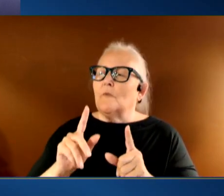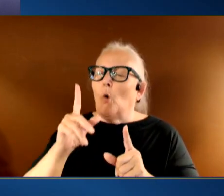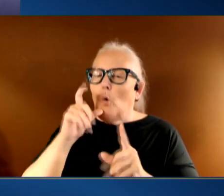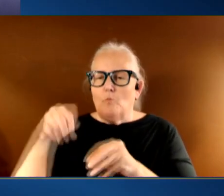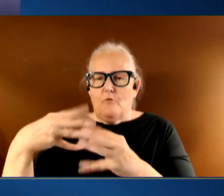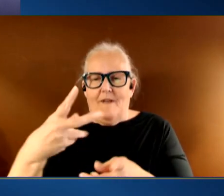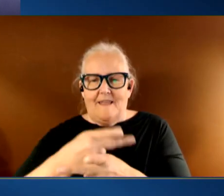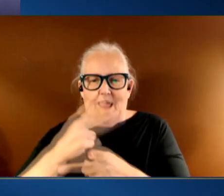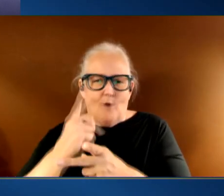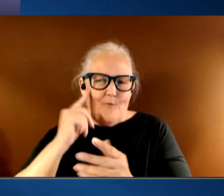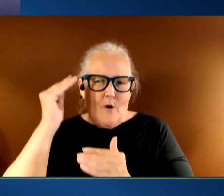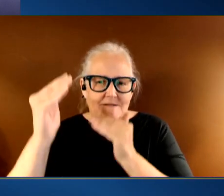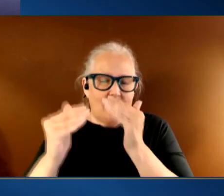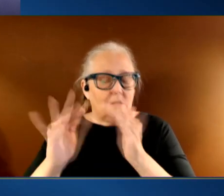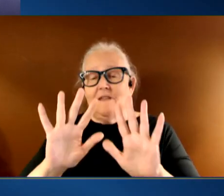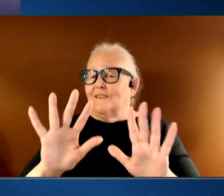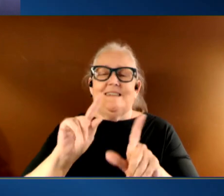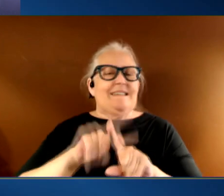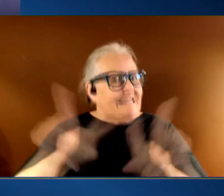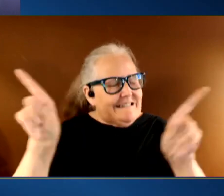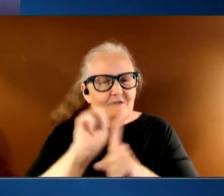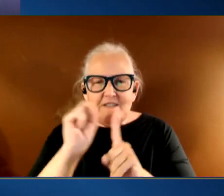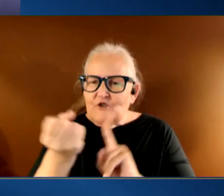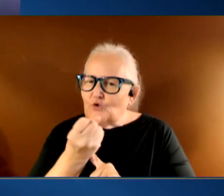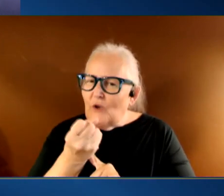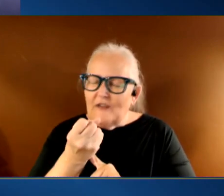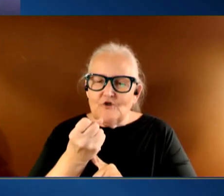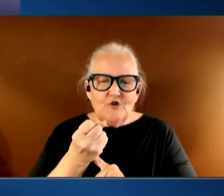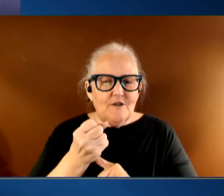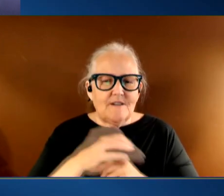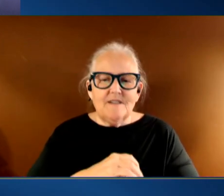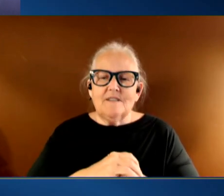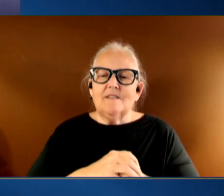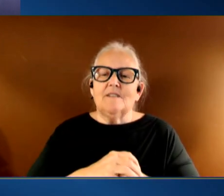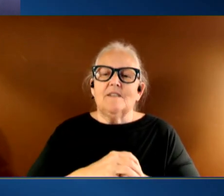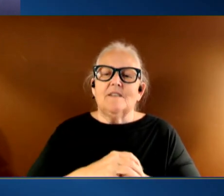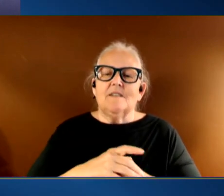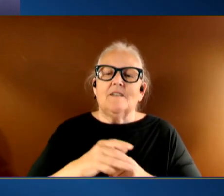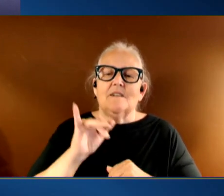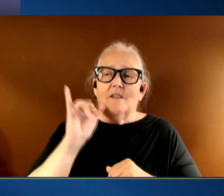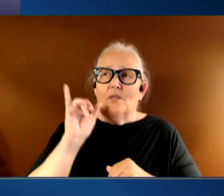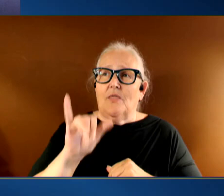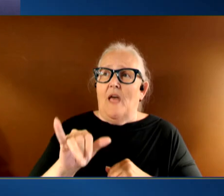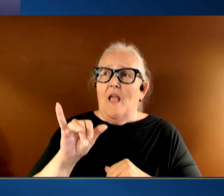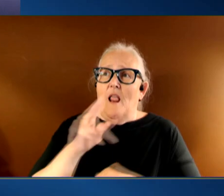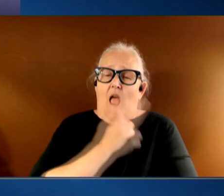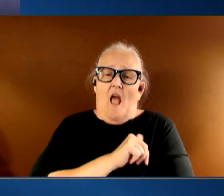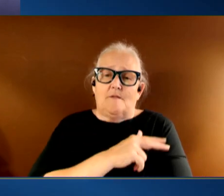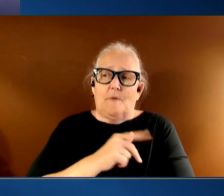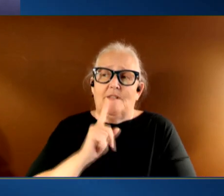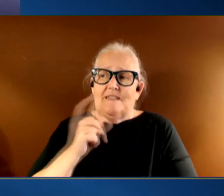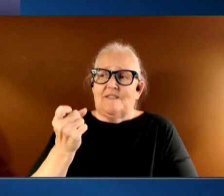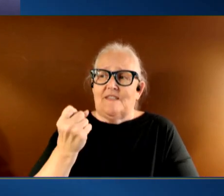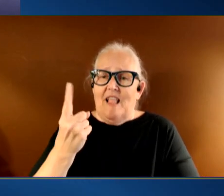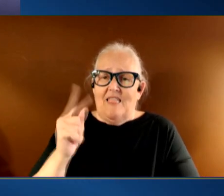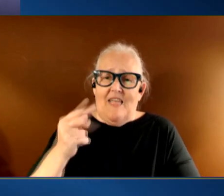landscape there. BMC is the 11th busiest and highest volume emergency department in the